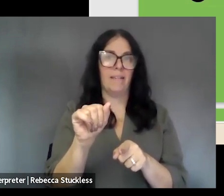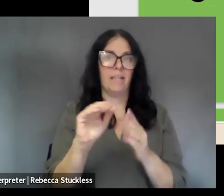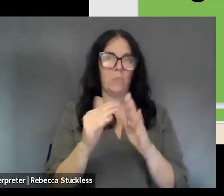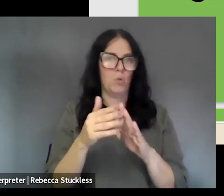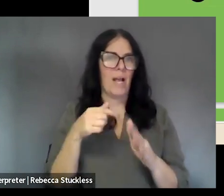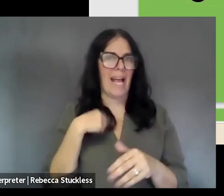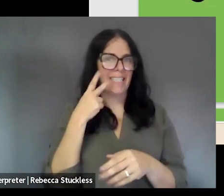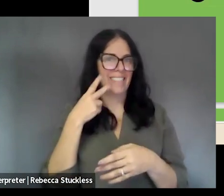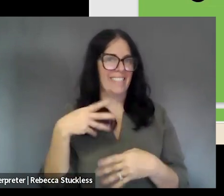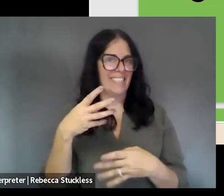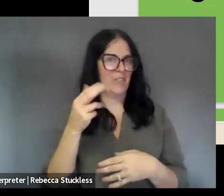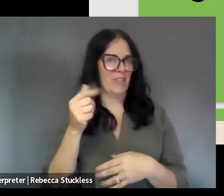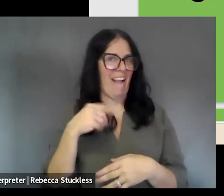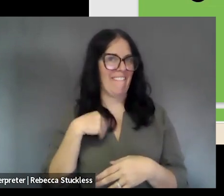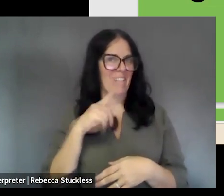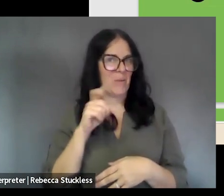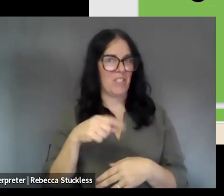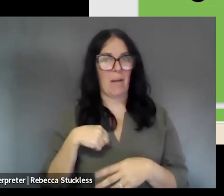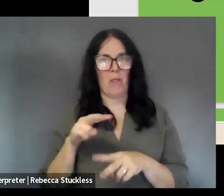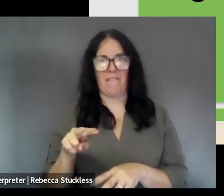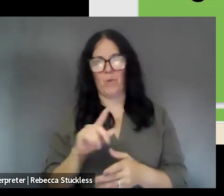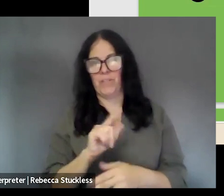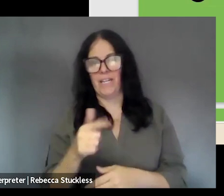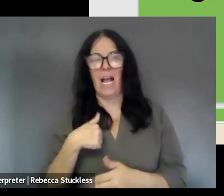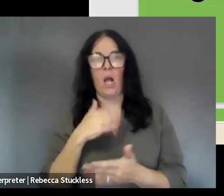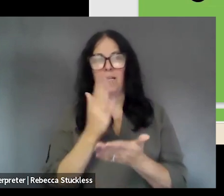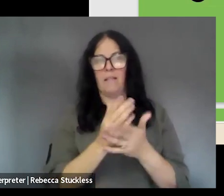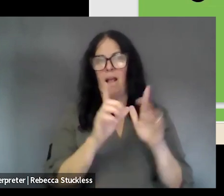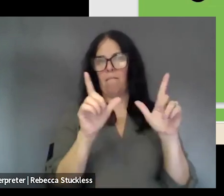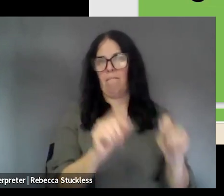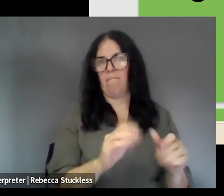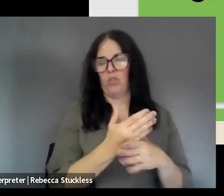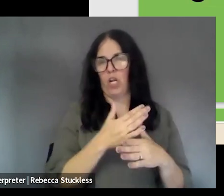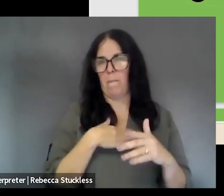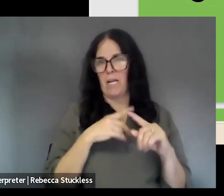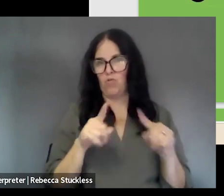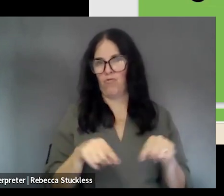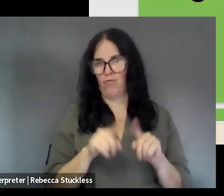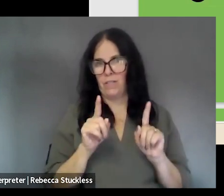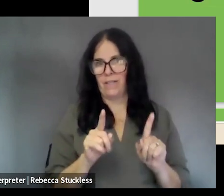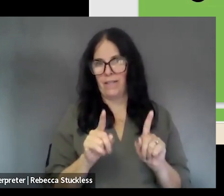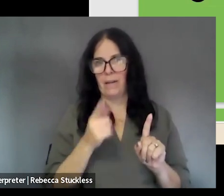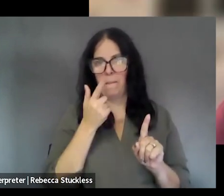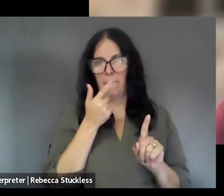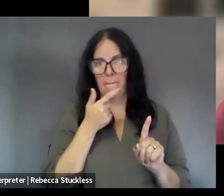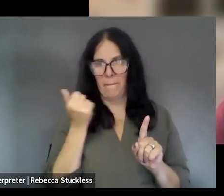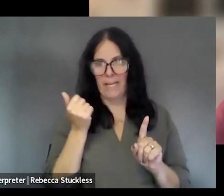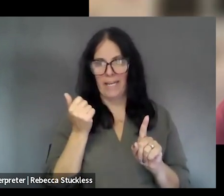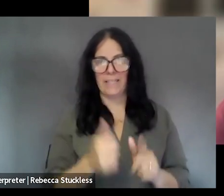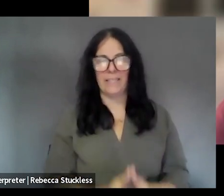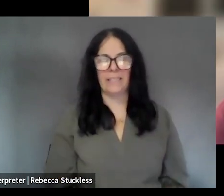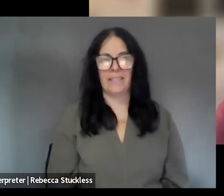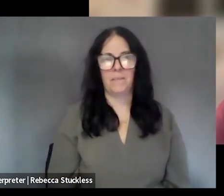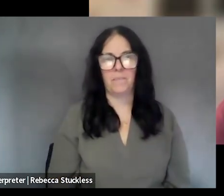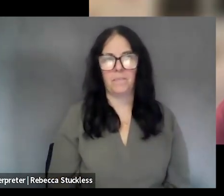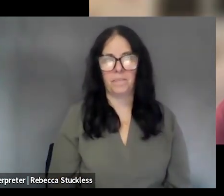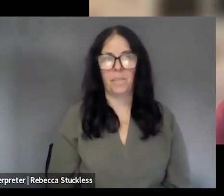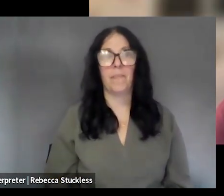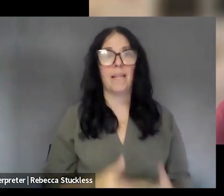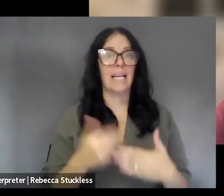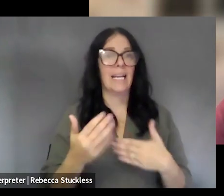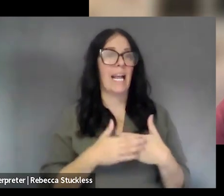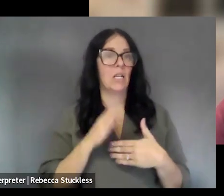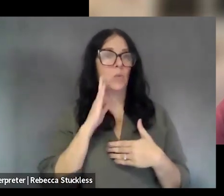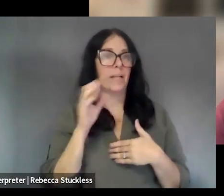getting to that, as well. I'm going to stop sharing my screen because next up will be